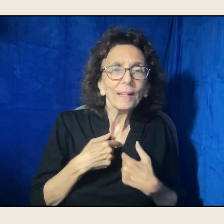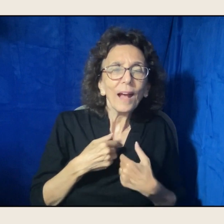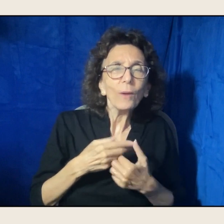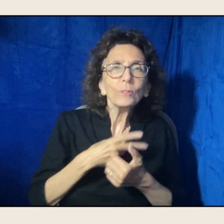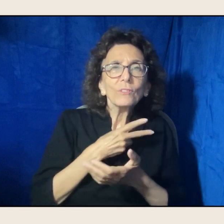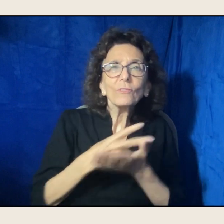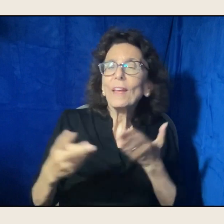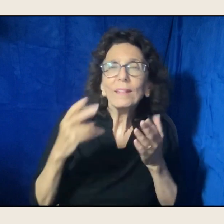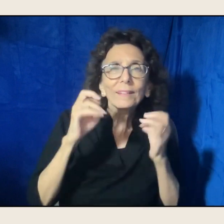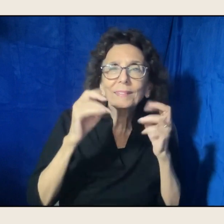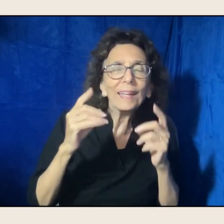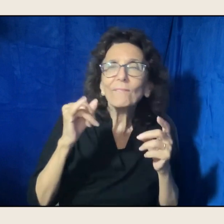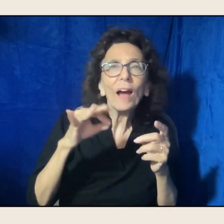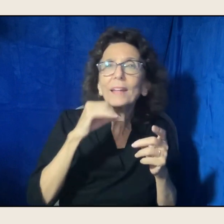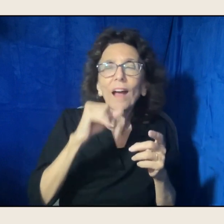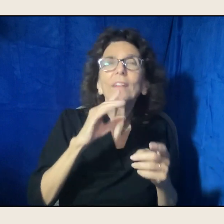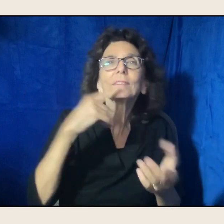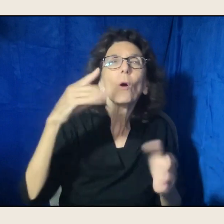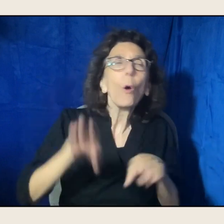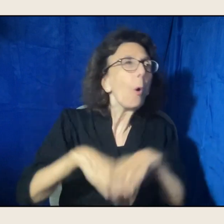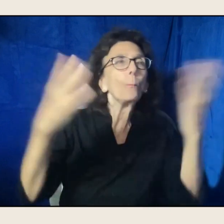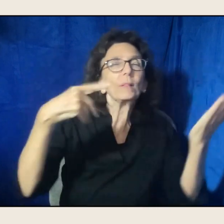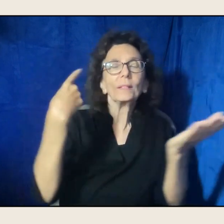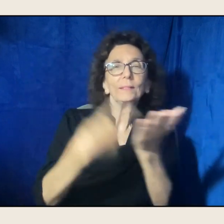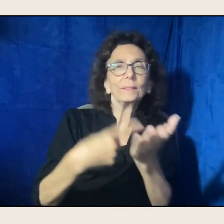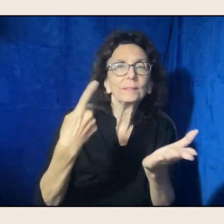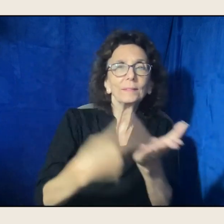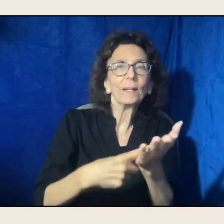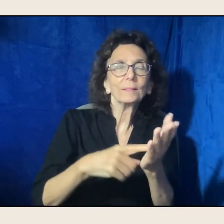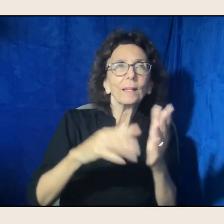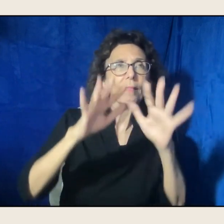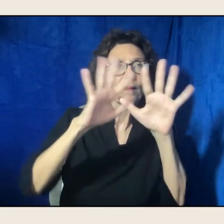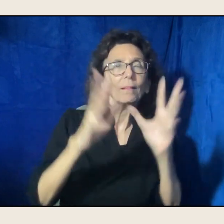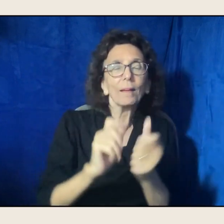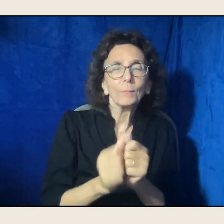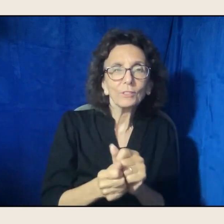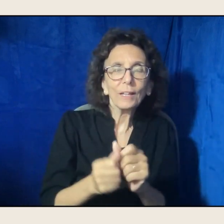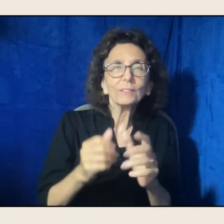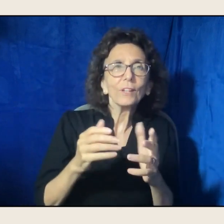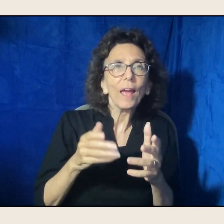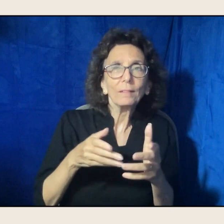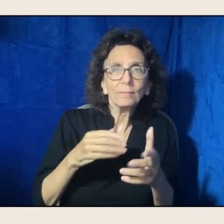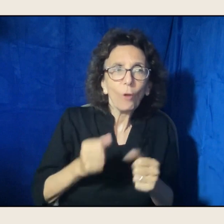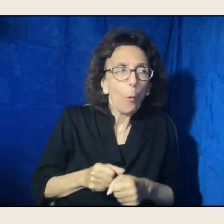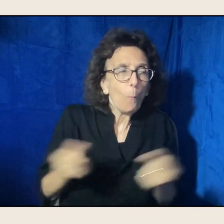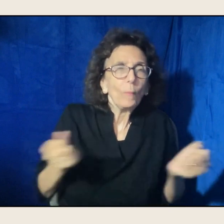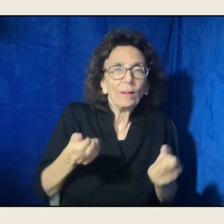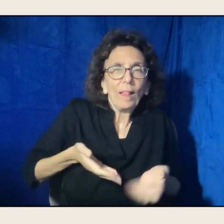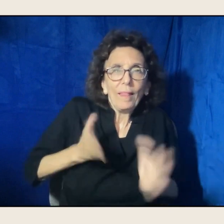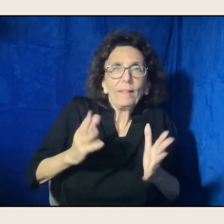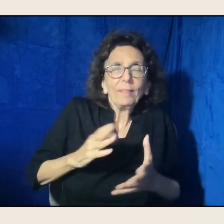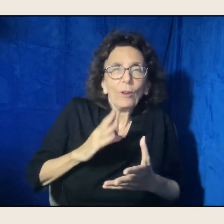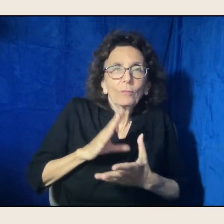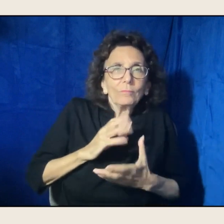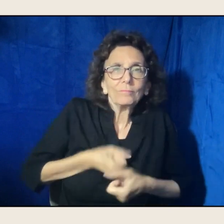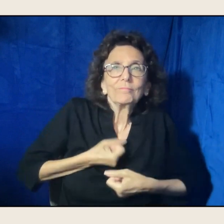So yeah, I just want to say, I think it's really important to make space for the reality to educate about the reality,